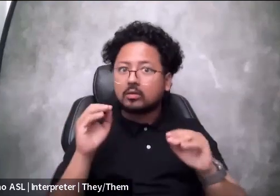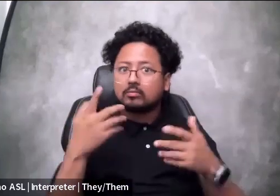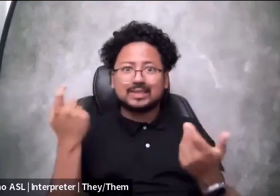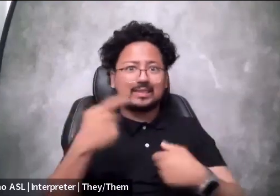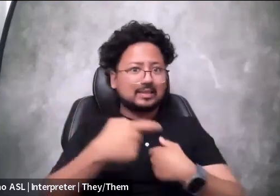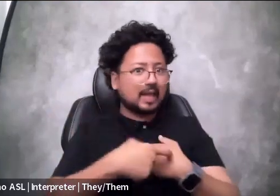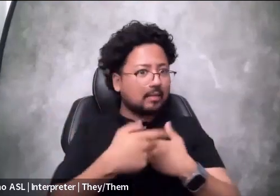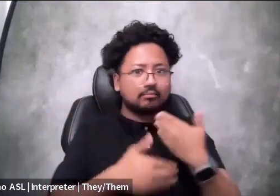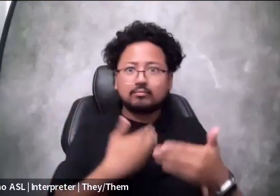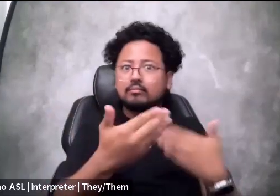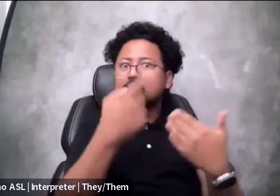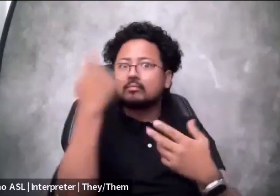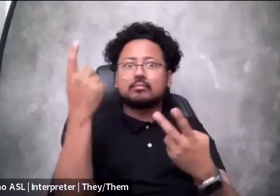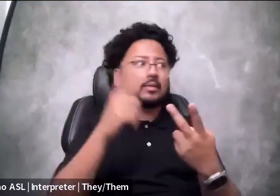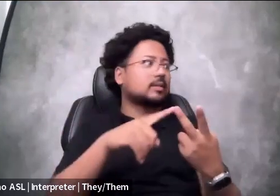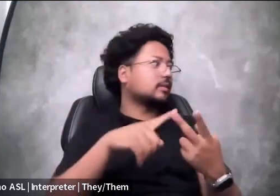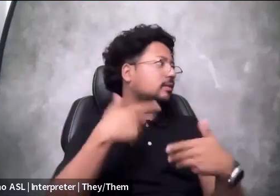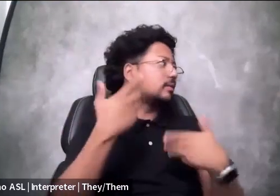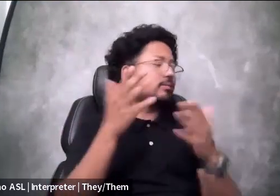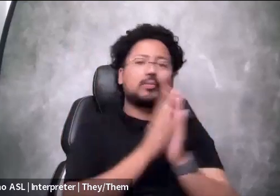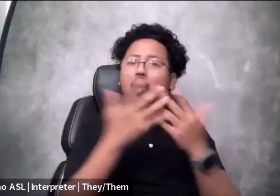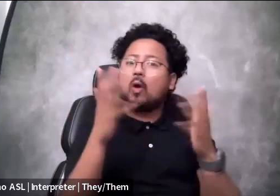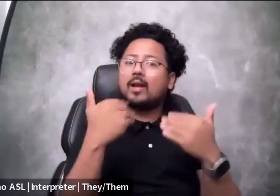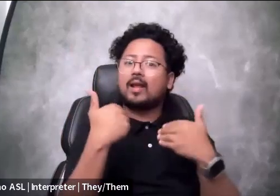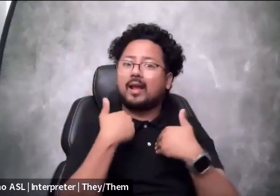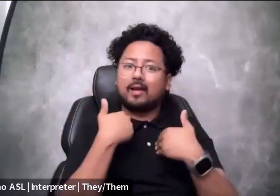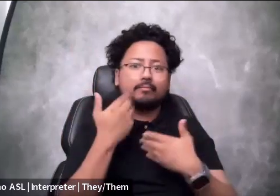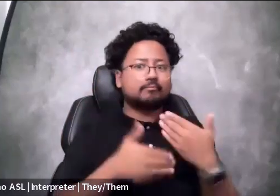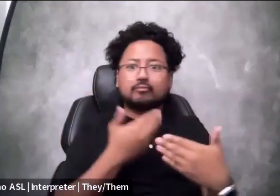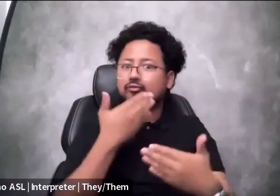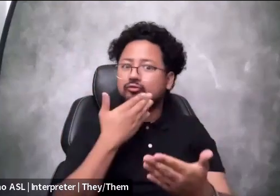it went really well because the book was already in the condition it was in. But yeah, it went well.